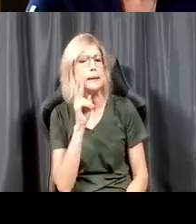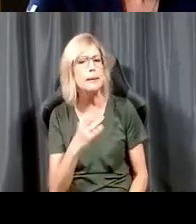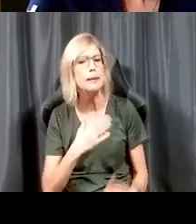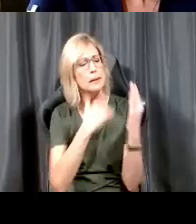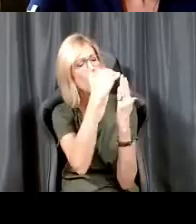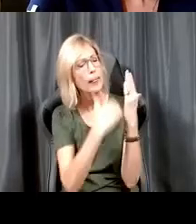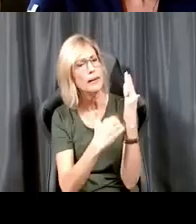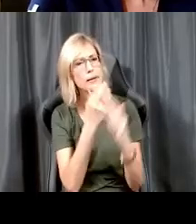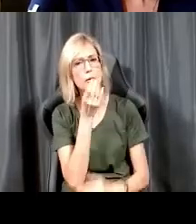Mirrors.